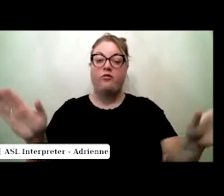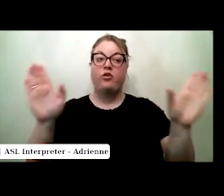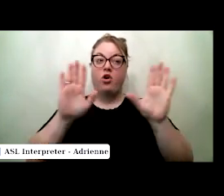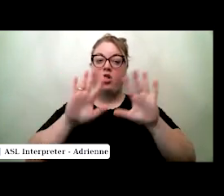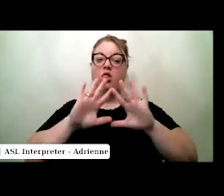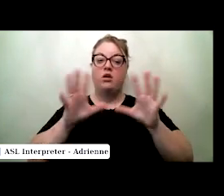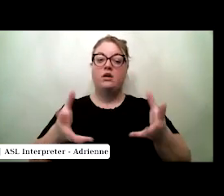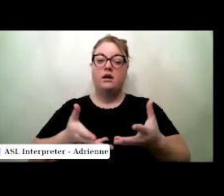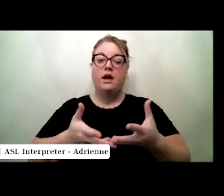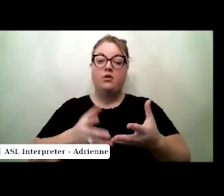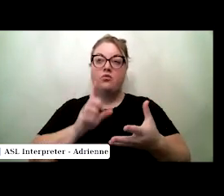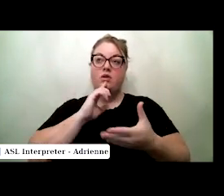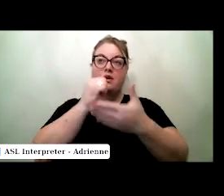Help us really think about.